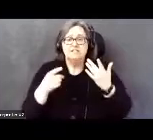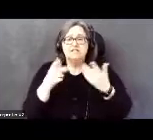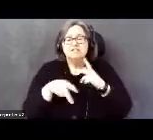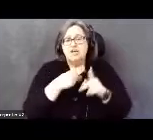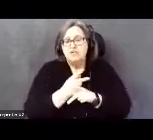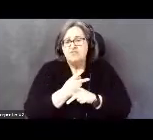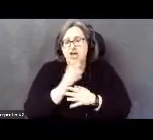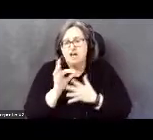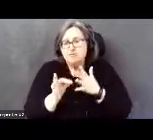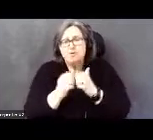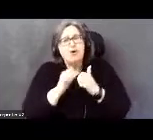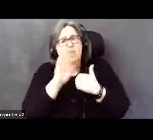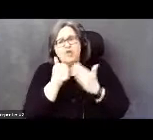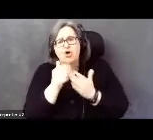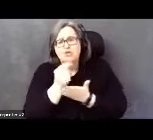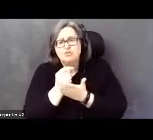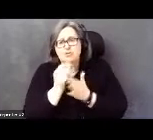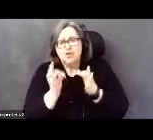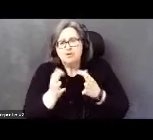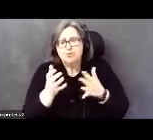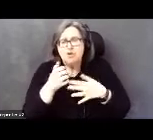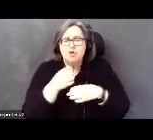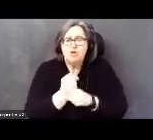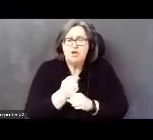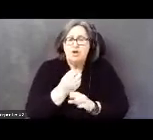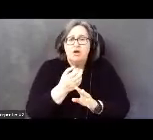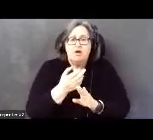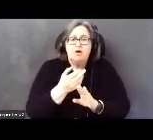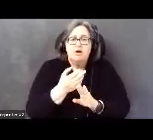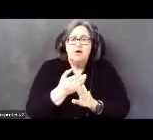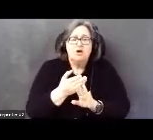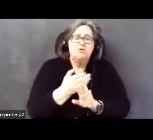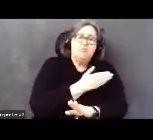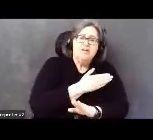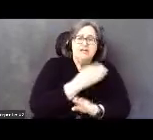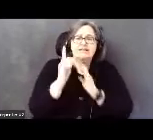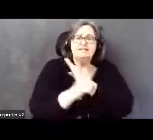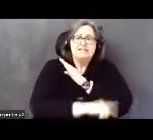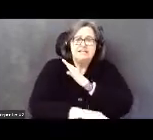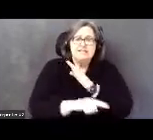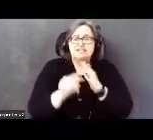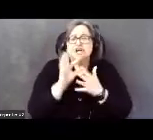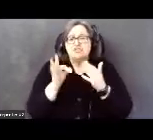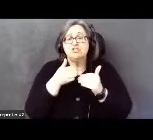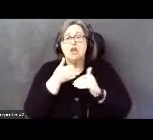all of the treatment option the. We want to create treatment options as well as post-sentence options of treatment